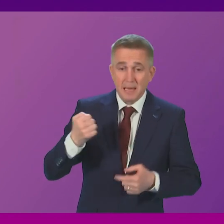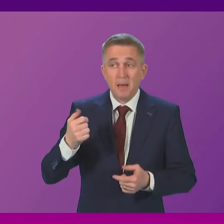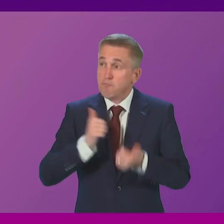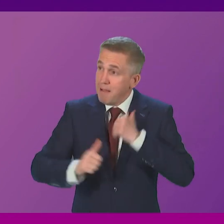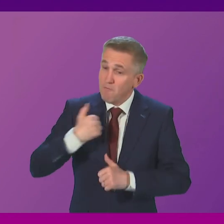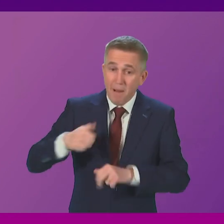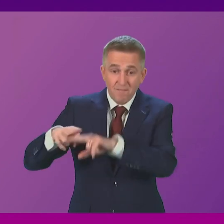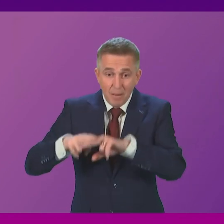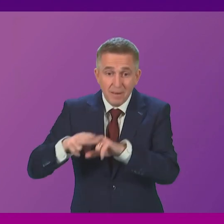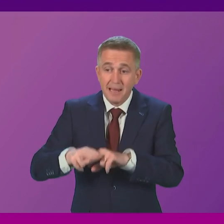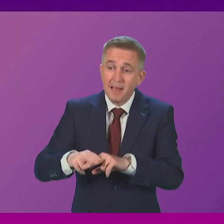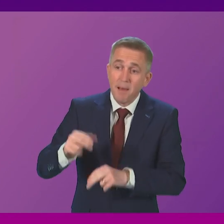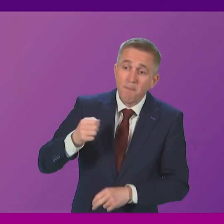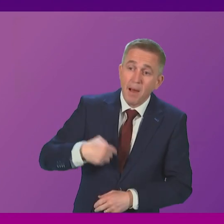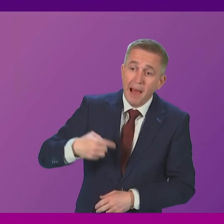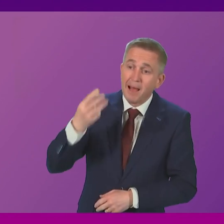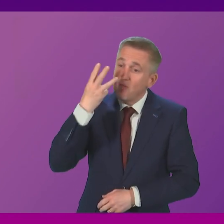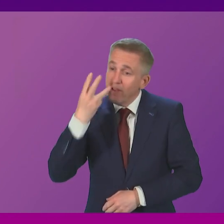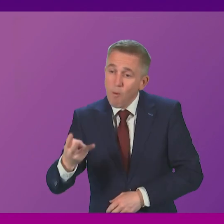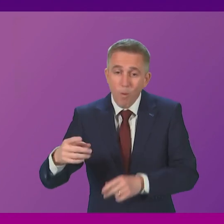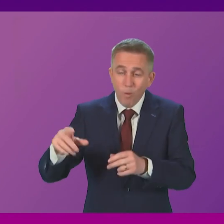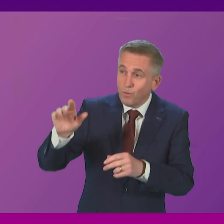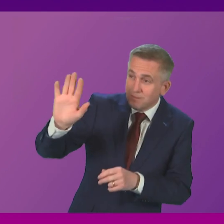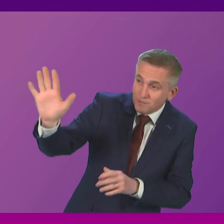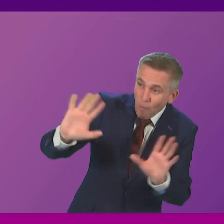I can hear my three-year-old speaking to me and see her waving to me from the gallery—I